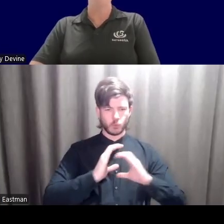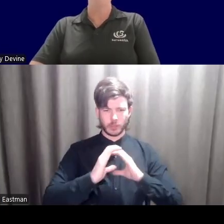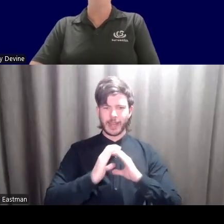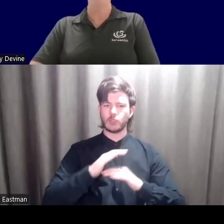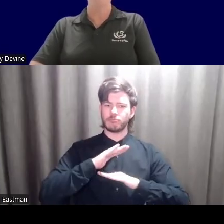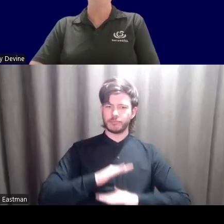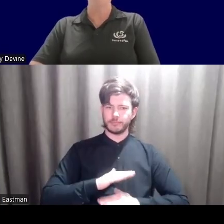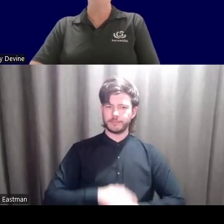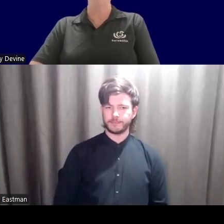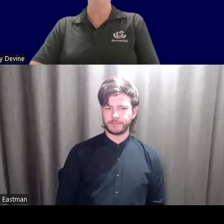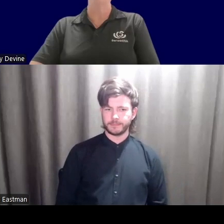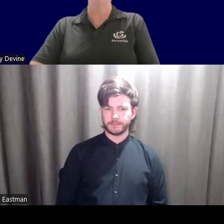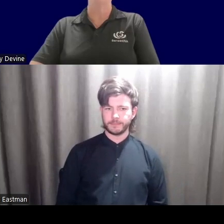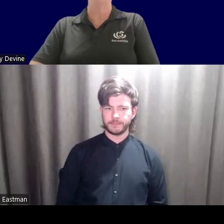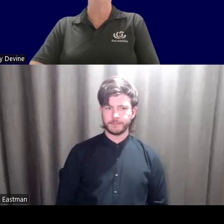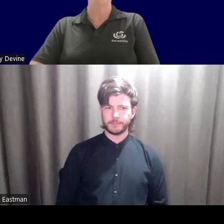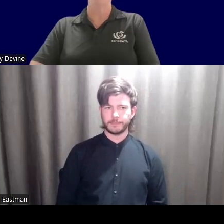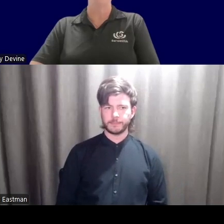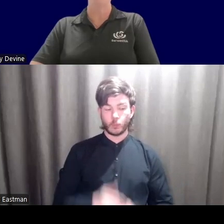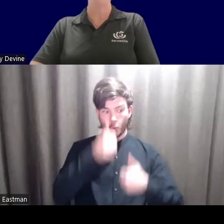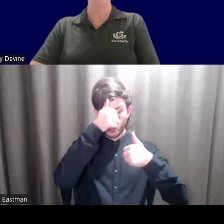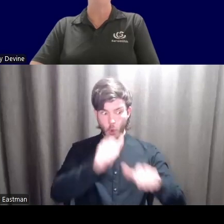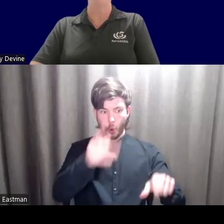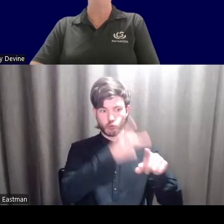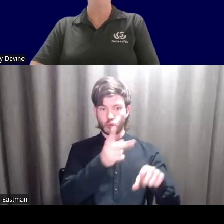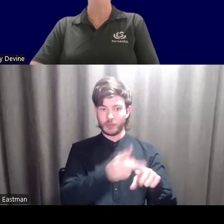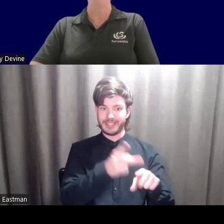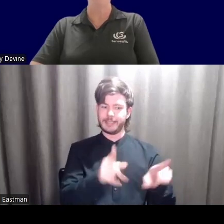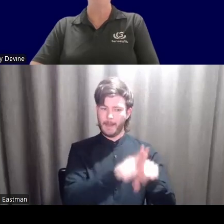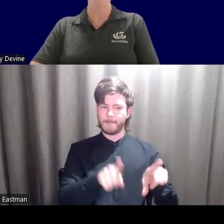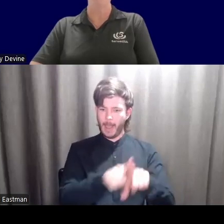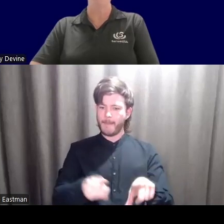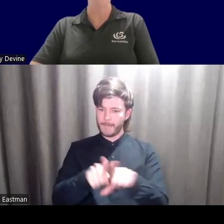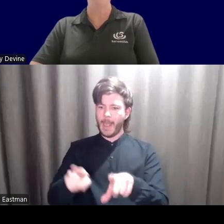of predictability may, in fact, improve an individual's capacity to explore new